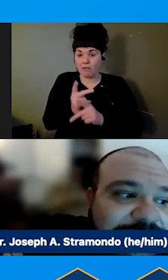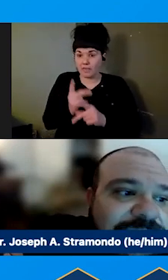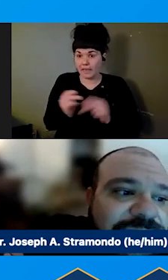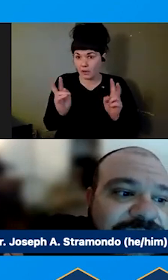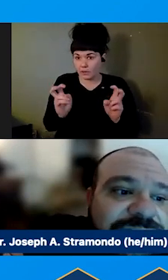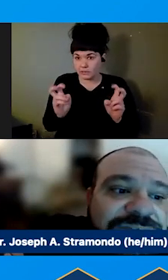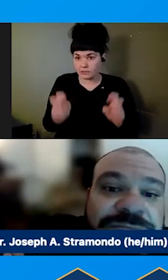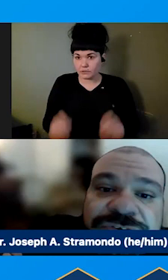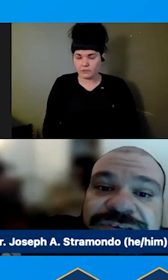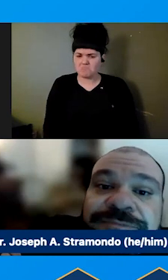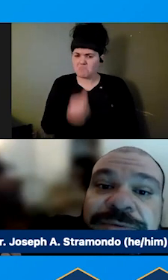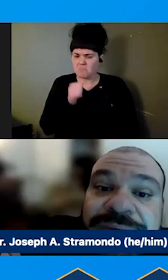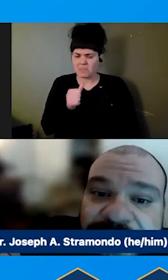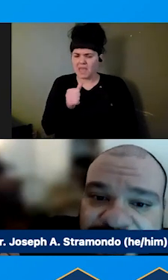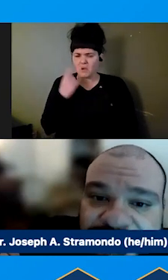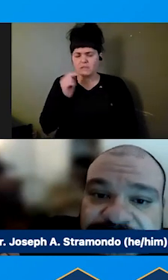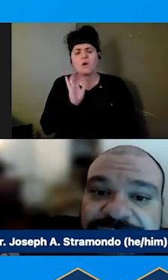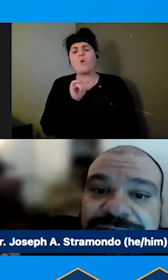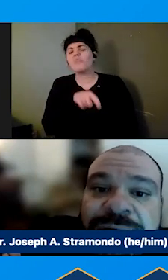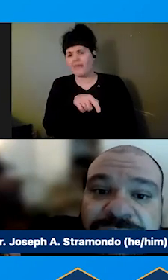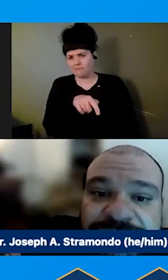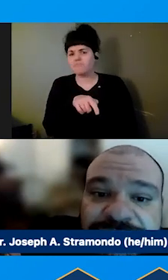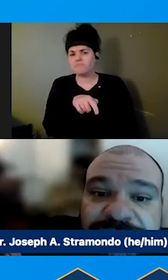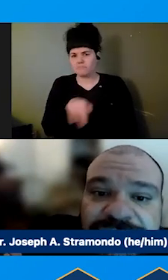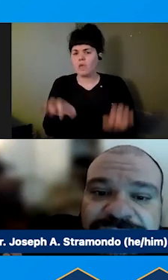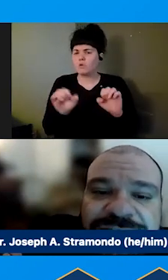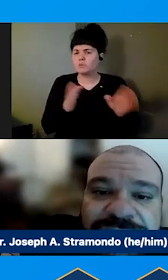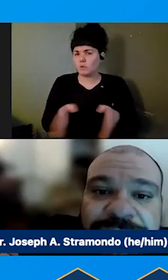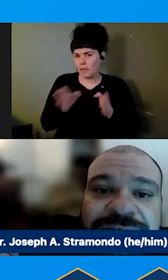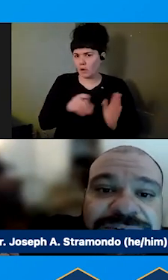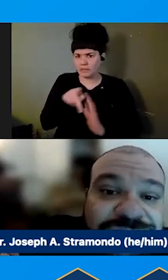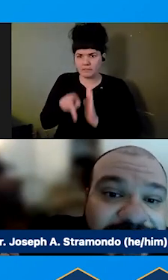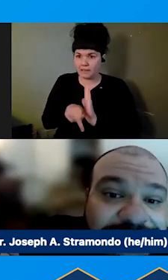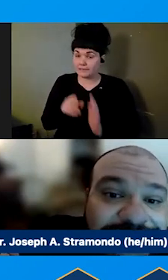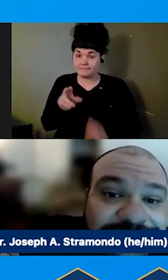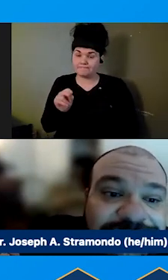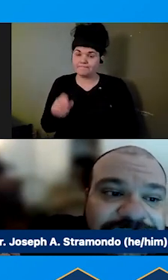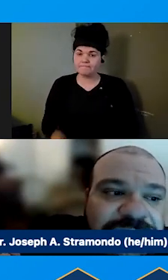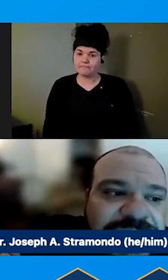not thought of as emergency preparedness. And so I want to